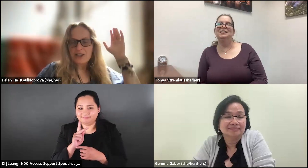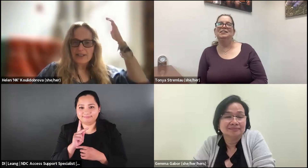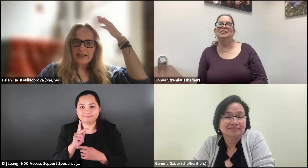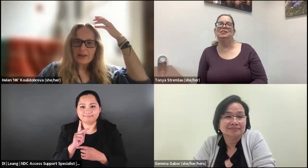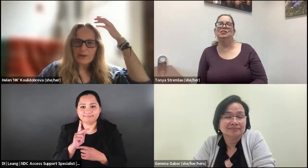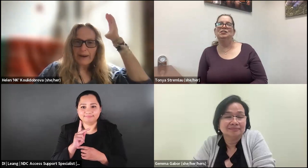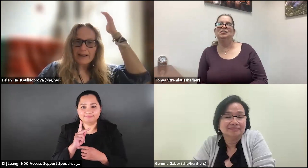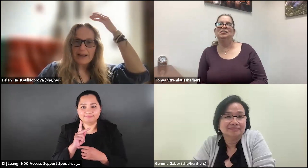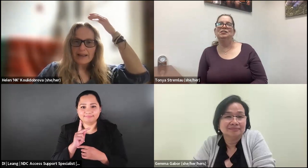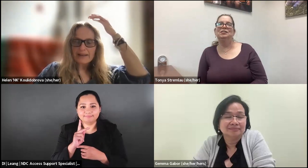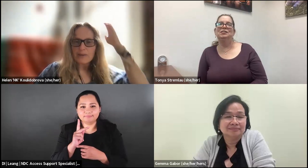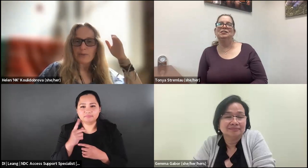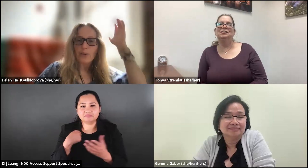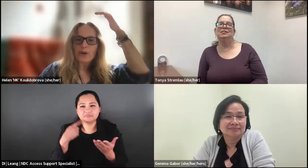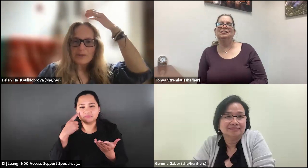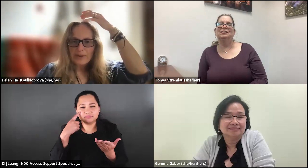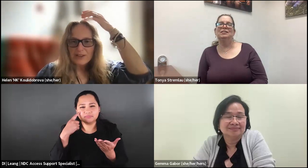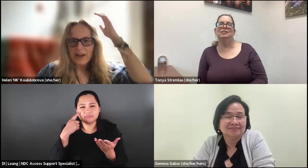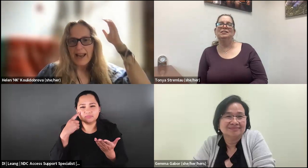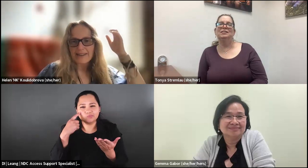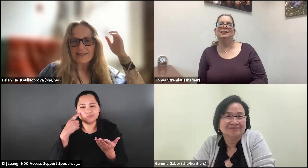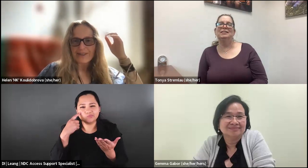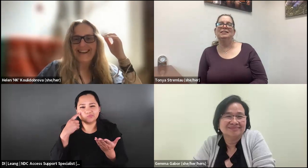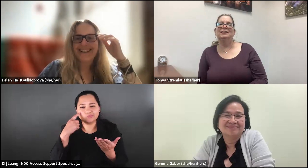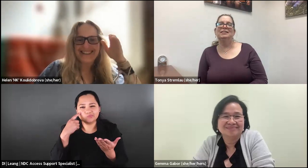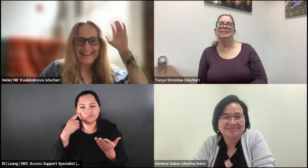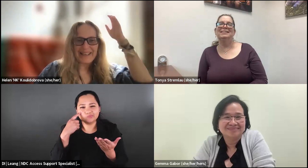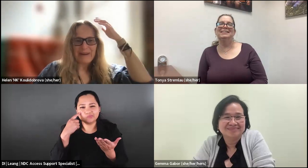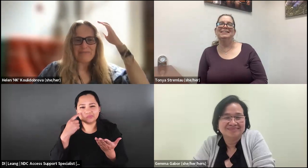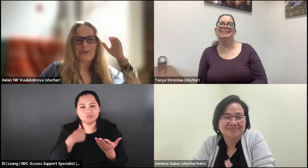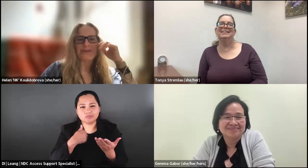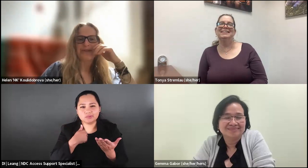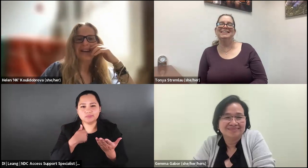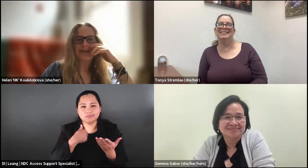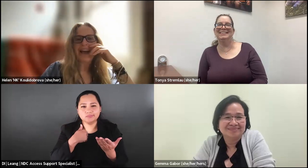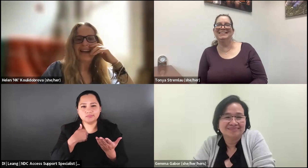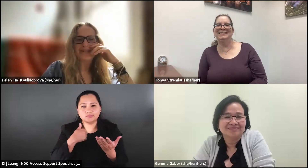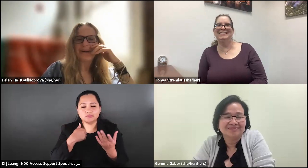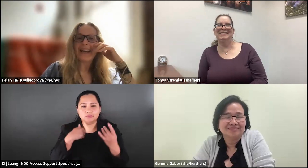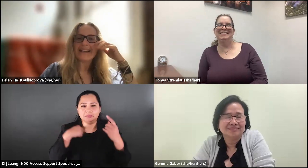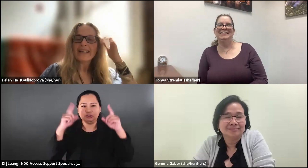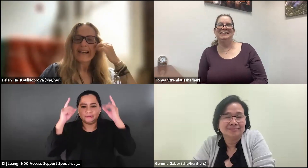I sit here with my program director hat. I keep my program director hat on my head.